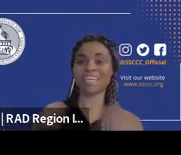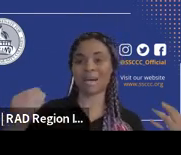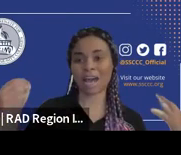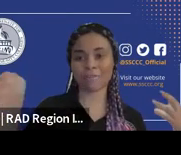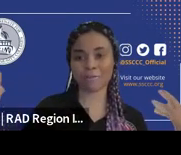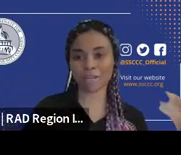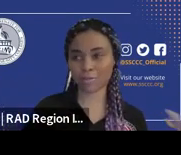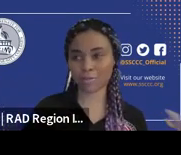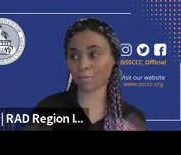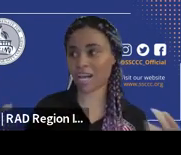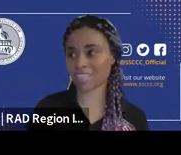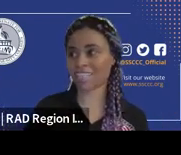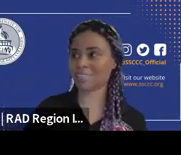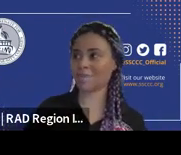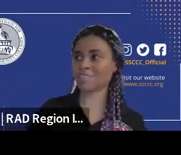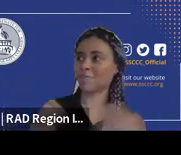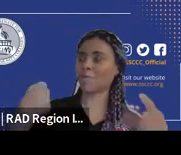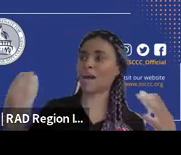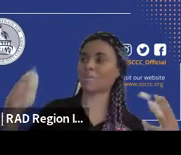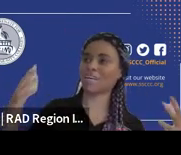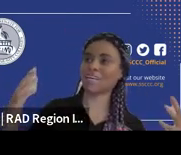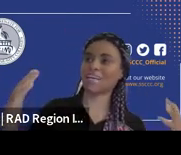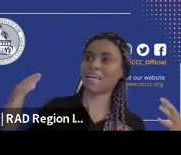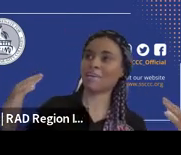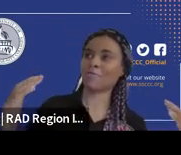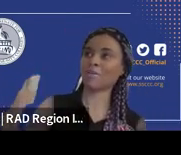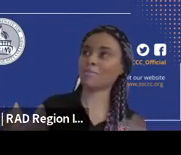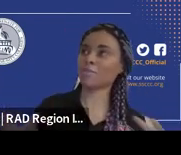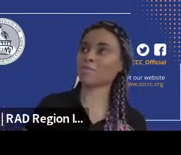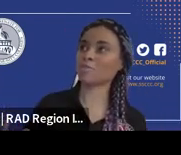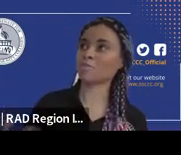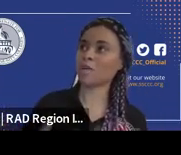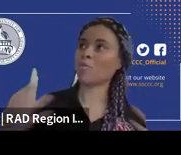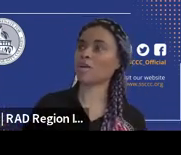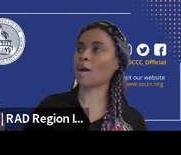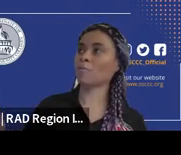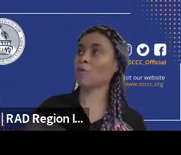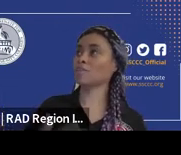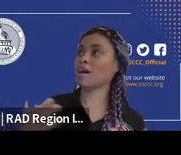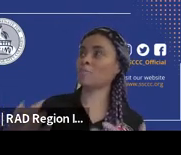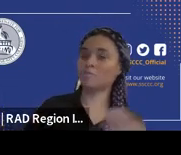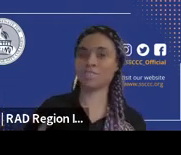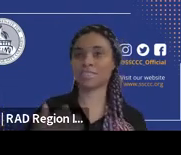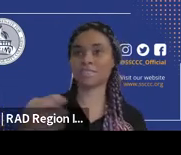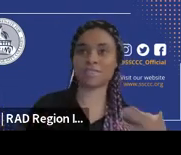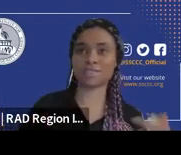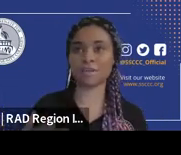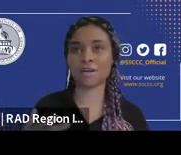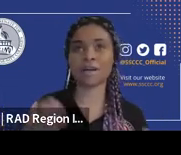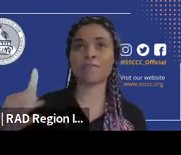I have a friend who's blind and I think to myself, Wow! For him to go to school like what? What opportunities and different things are available to him!